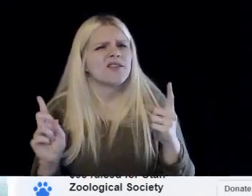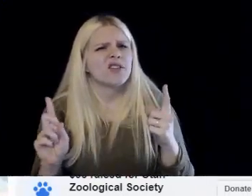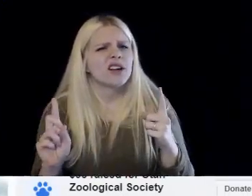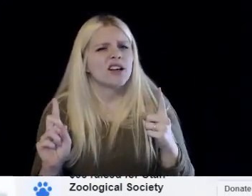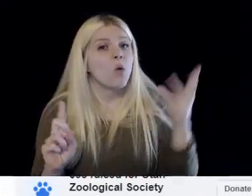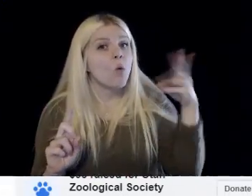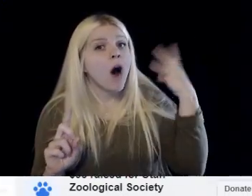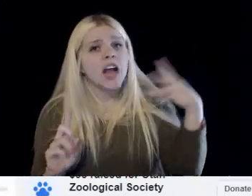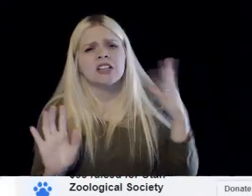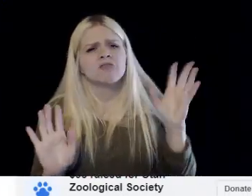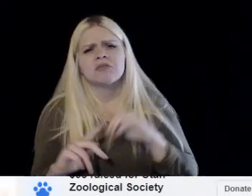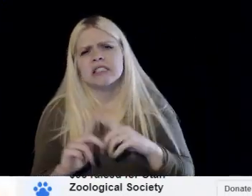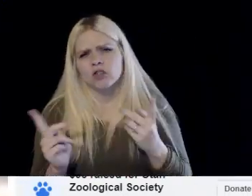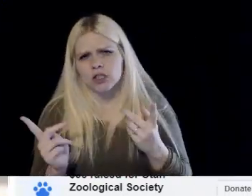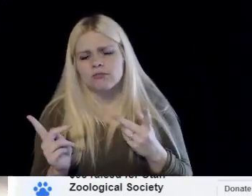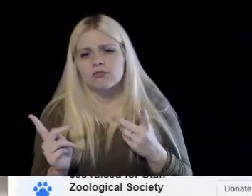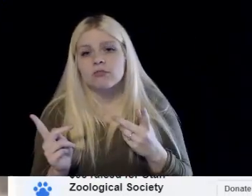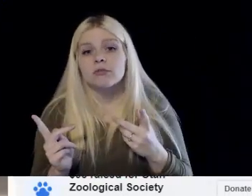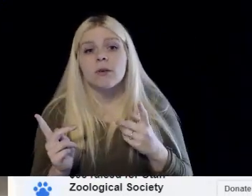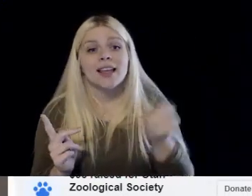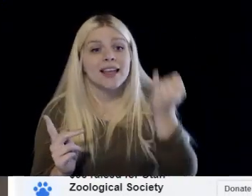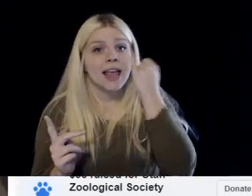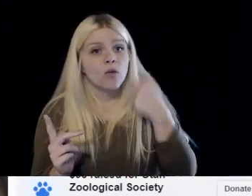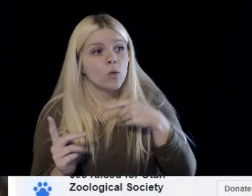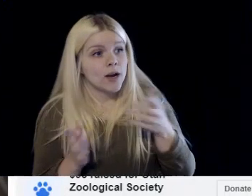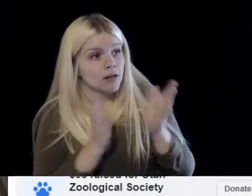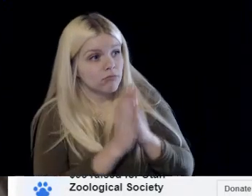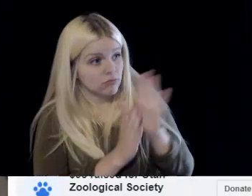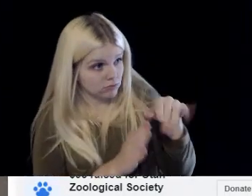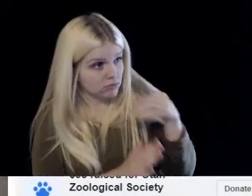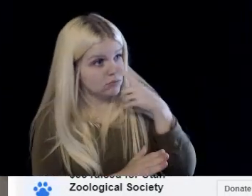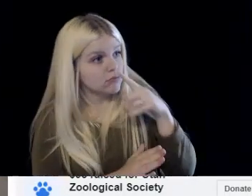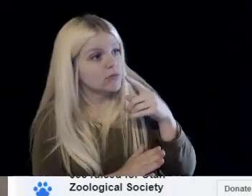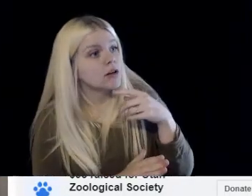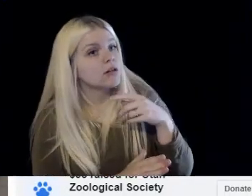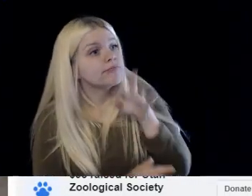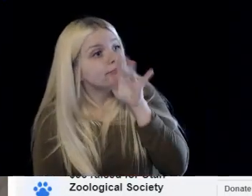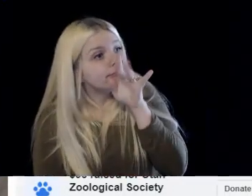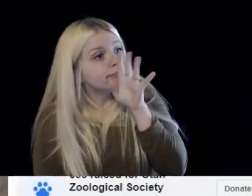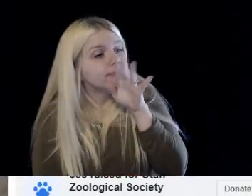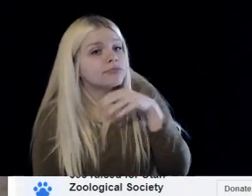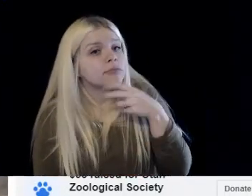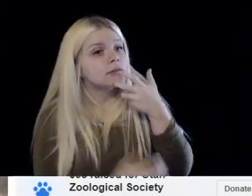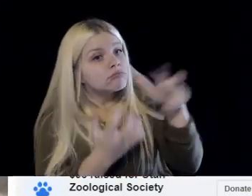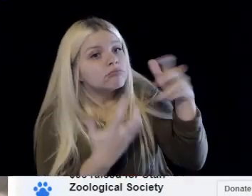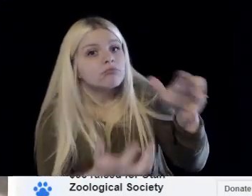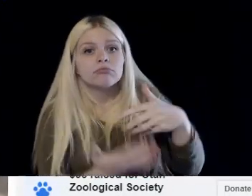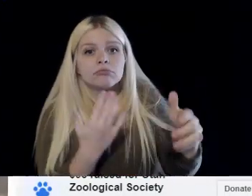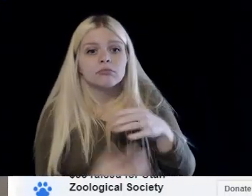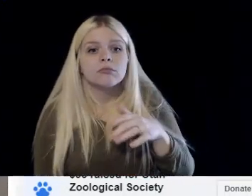their own. When we ask them to vocalize- Diego has much more of the *ar ar ar* bark that people